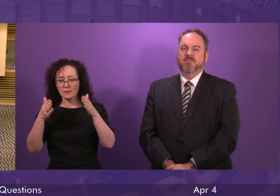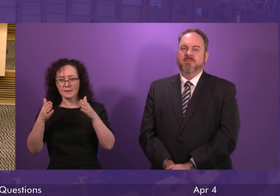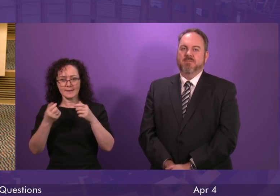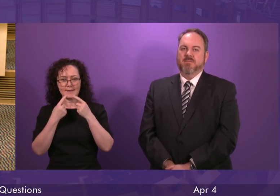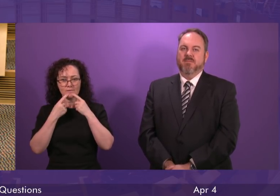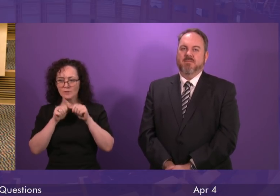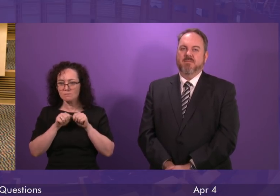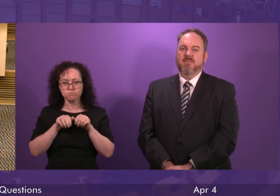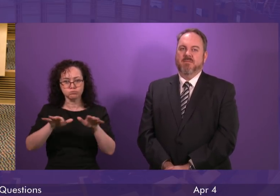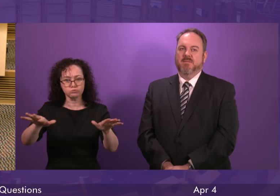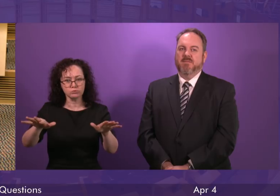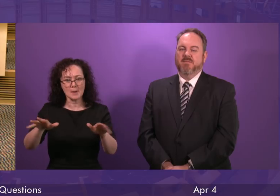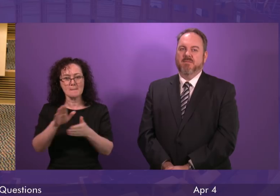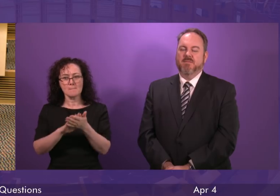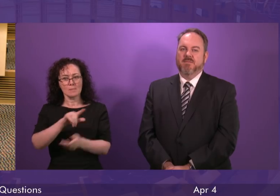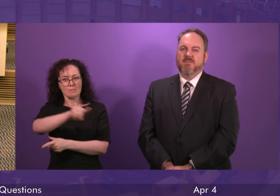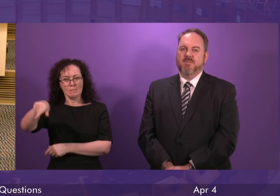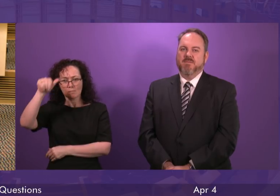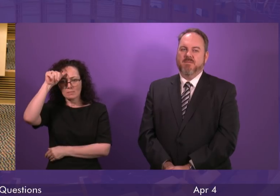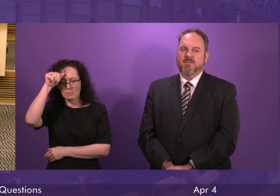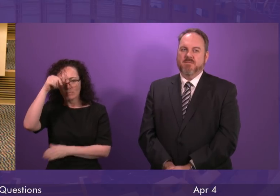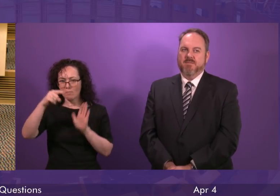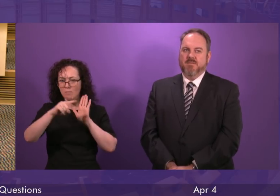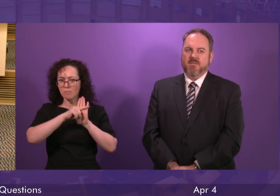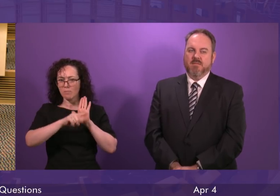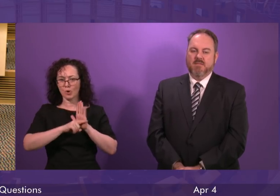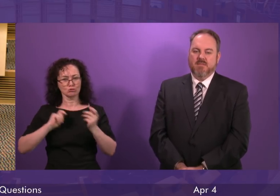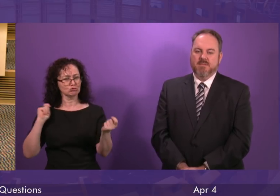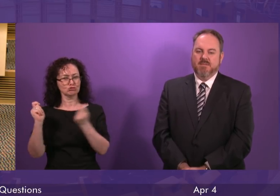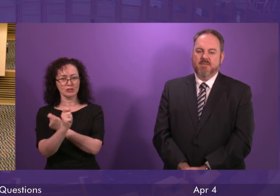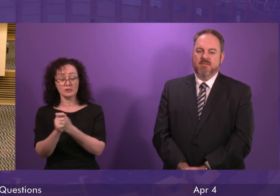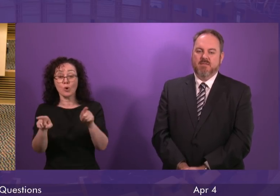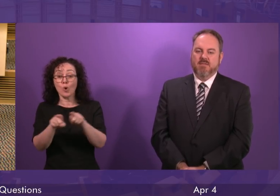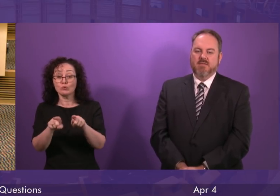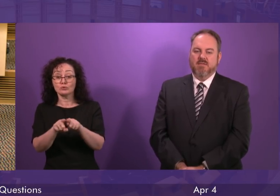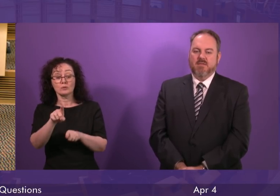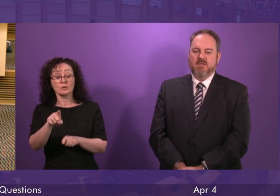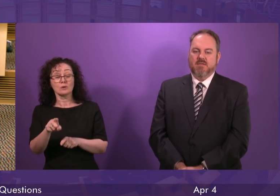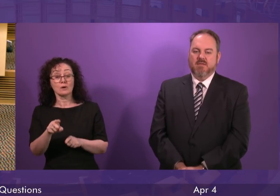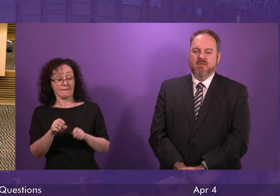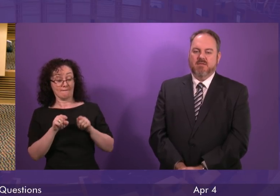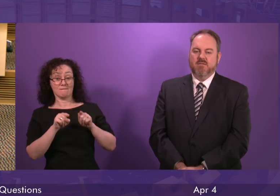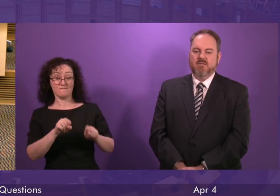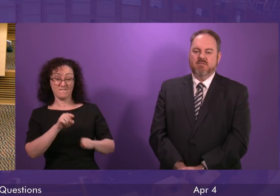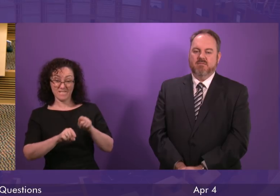change in the law and that victims understand how they can get help—and, in fact, that